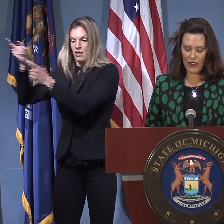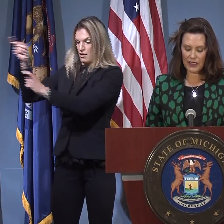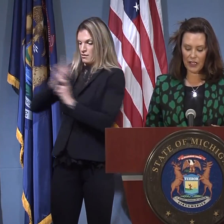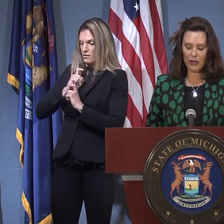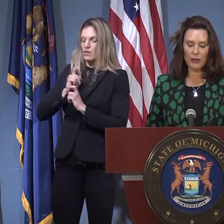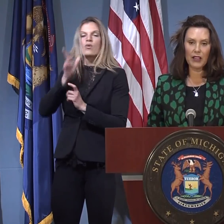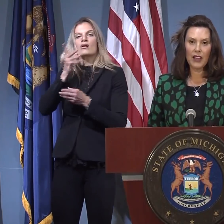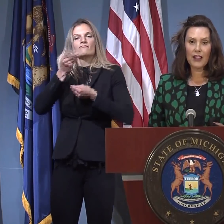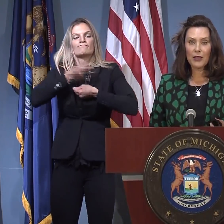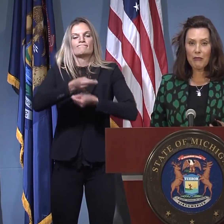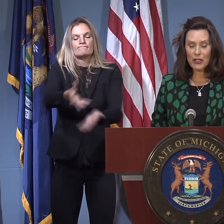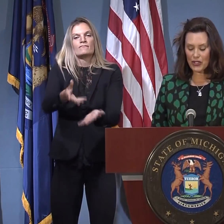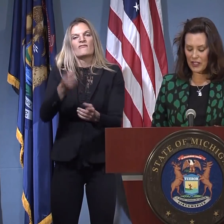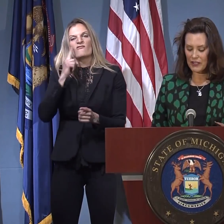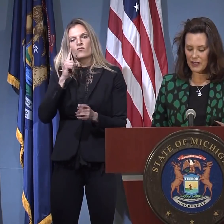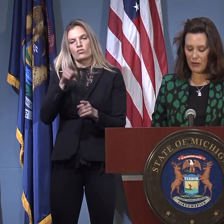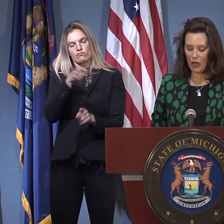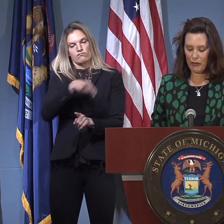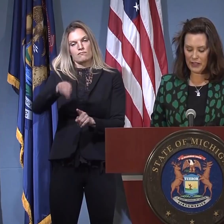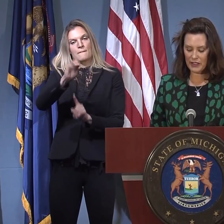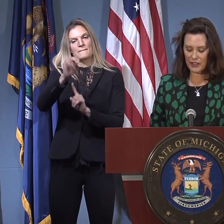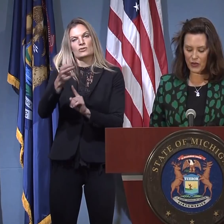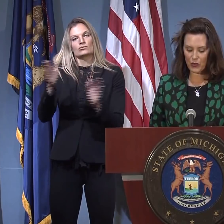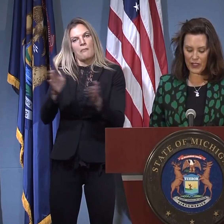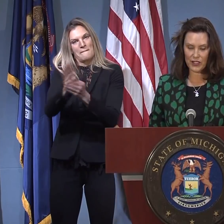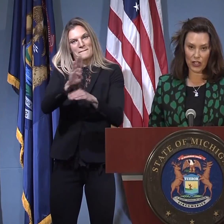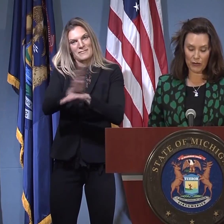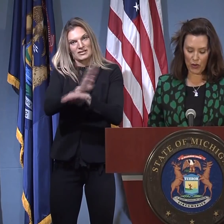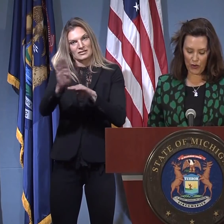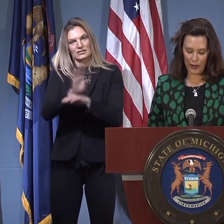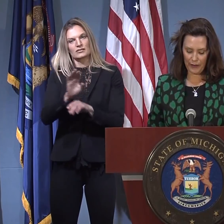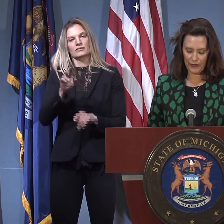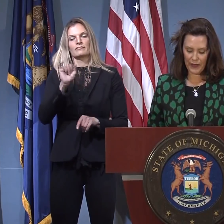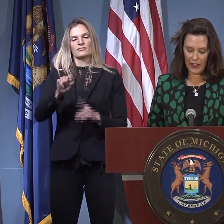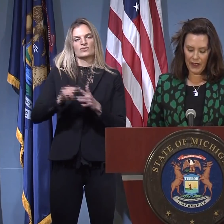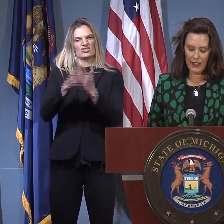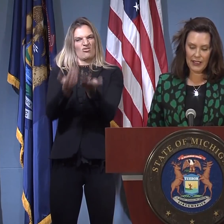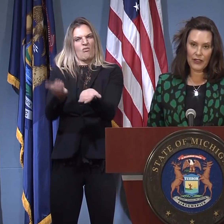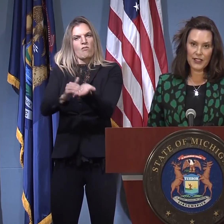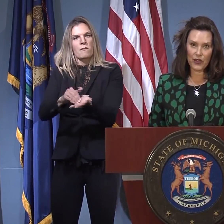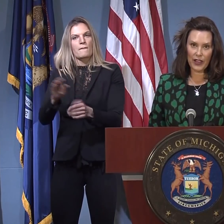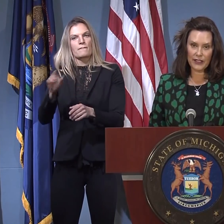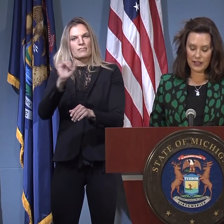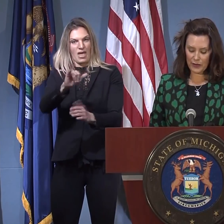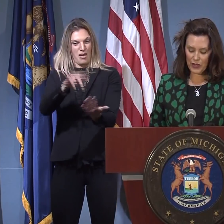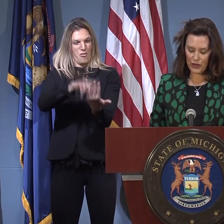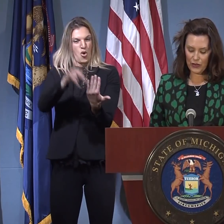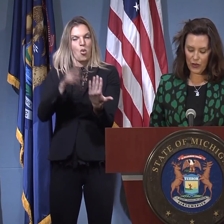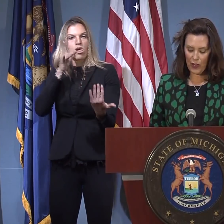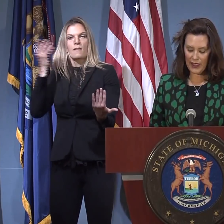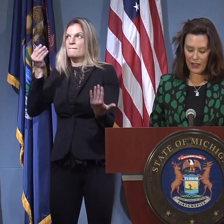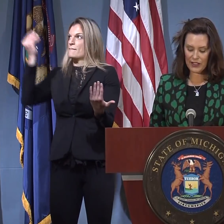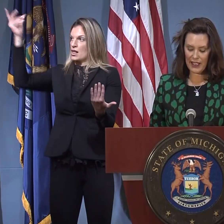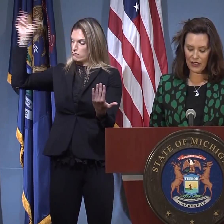DIRECTED $100 MILLION OF FEDERAL CARES AC DOLLARS TO THE MICHIGAN FUND TOUM PLIMENT THE MICHIGAN